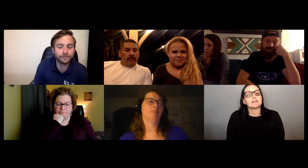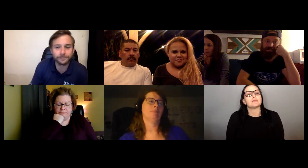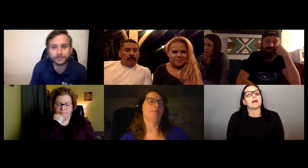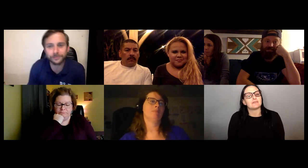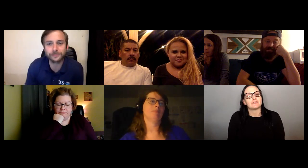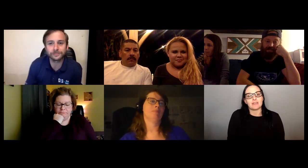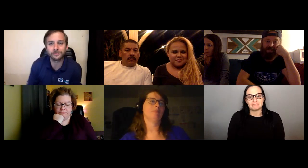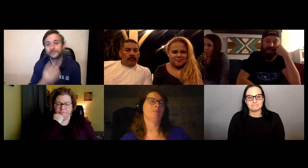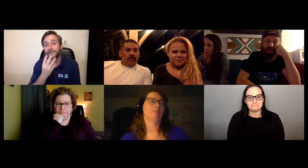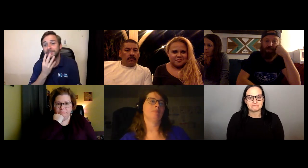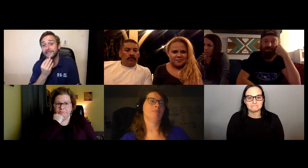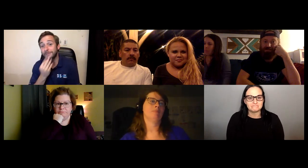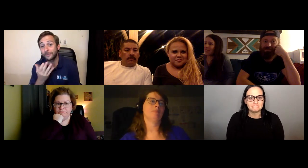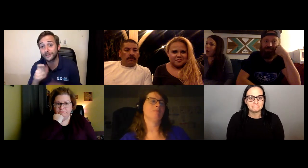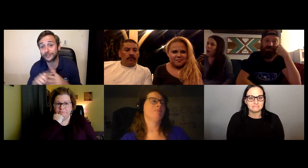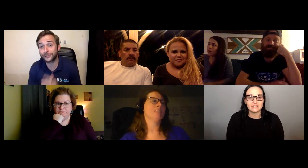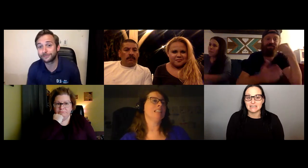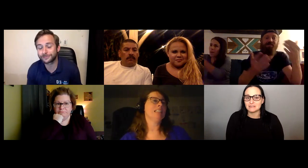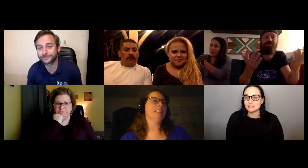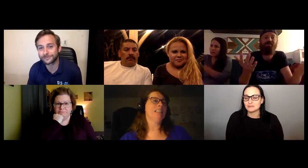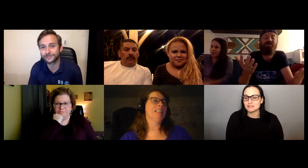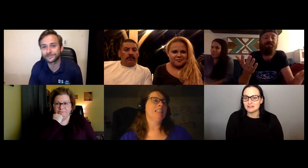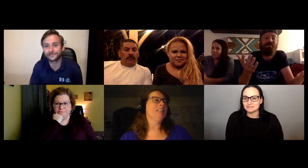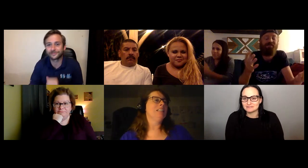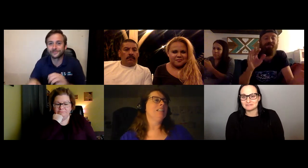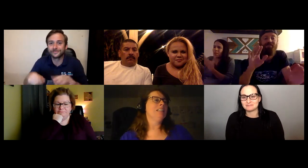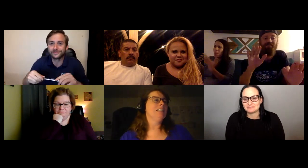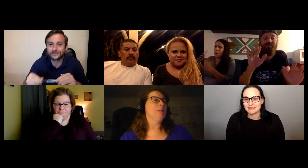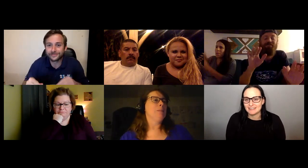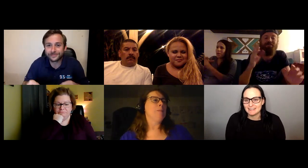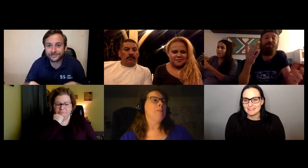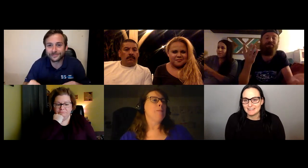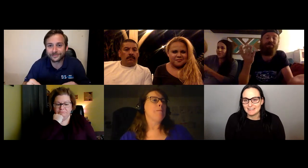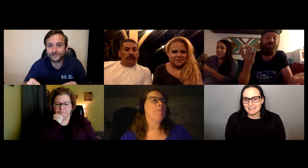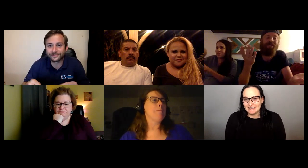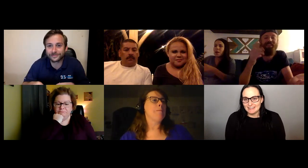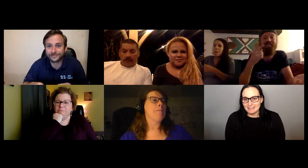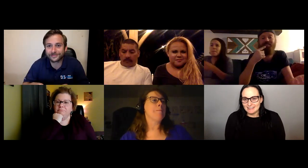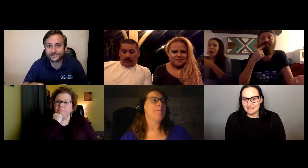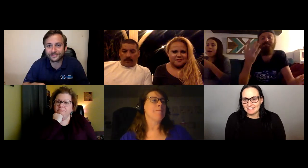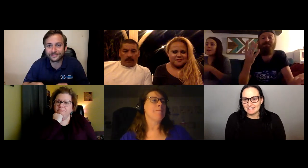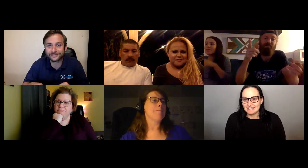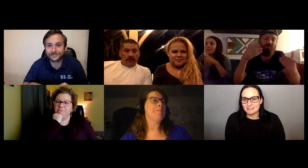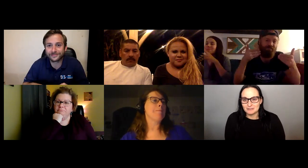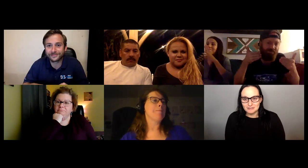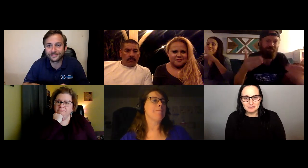do you have for them